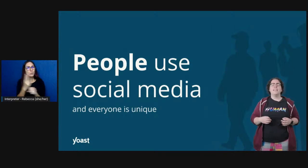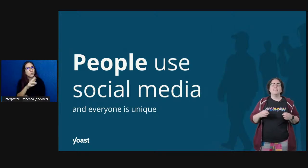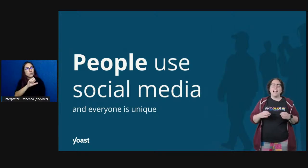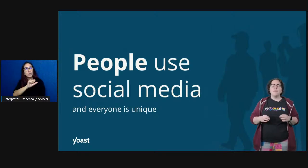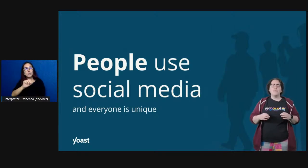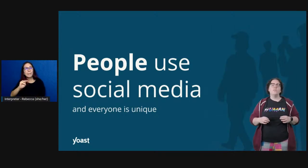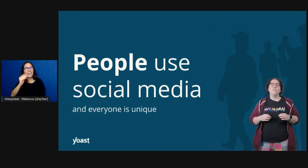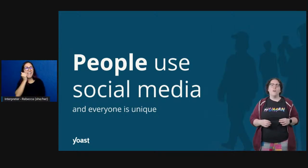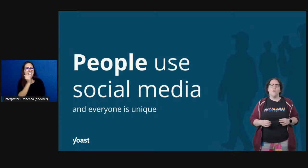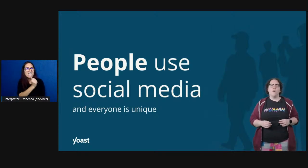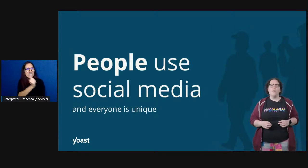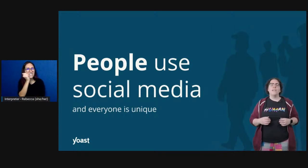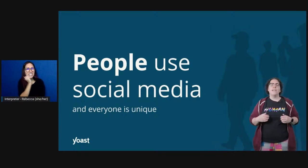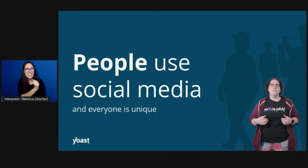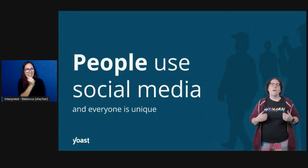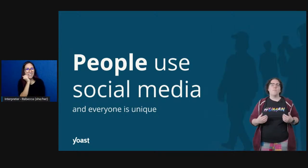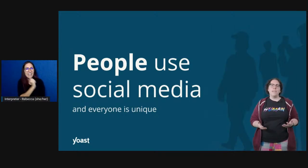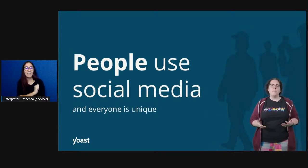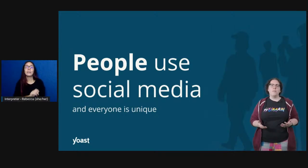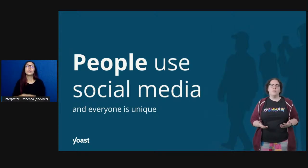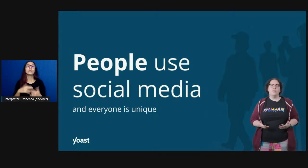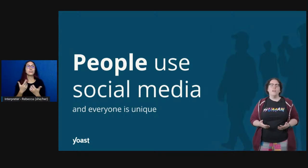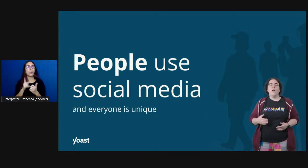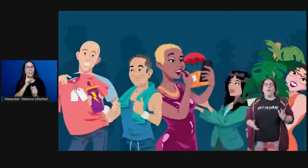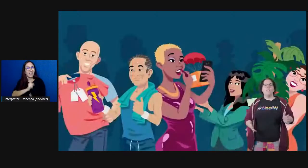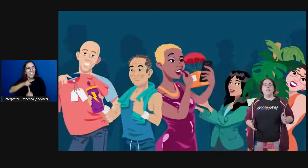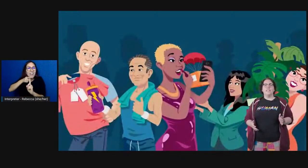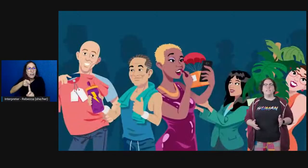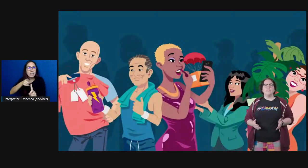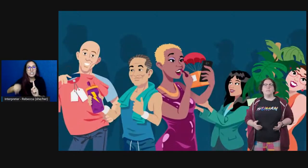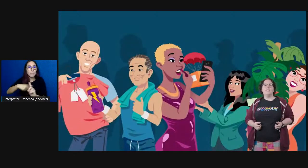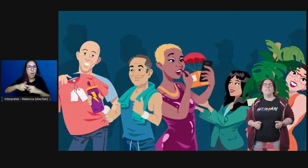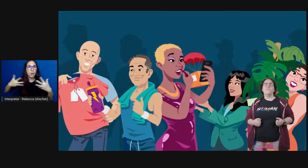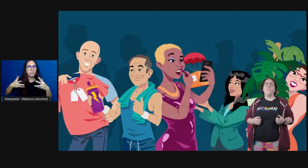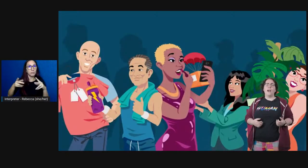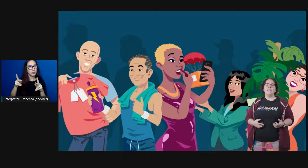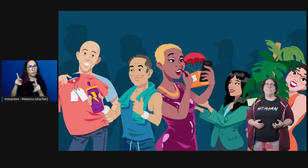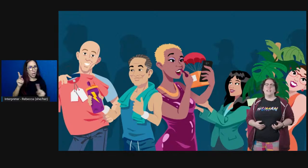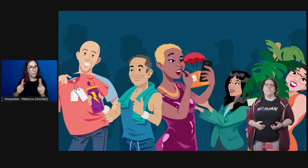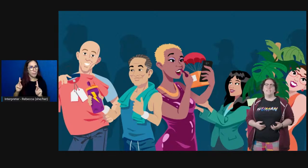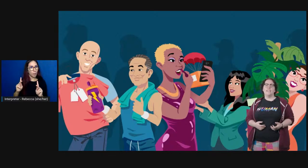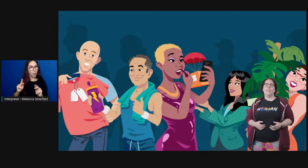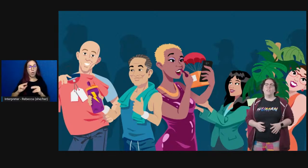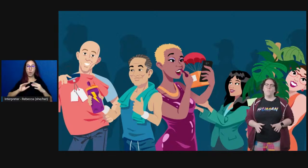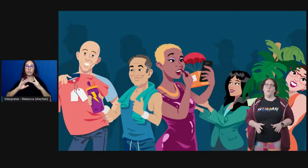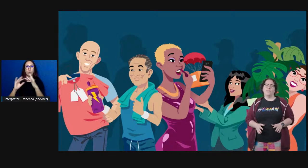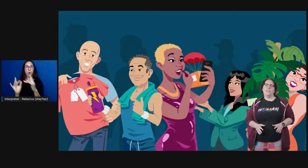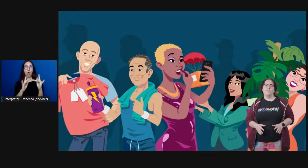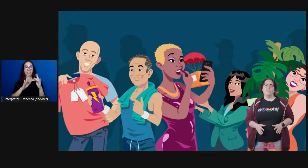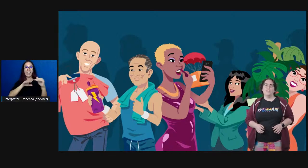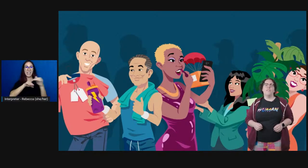I went to get you thinking about social media and why this is important. People use social media daily and for me, accessibility